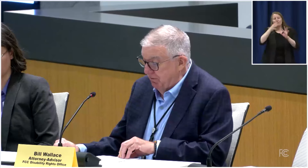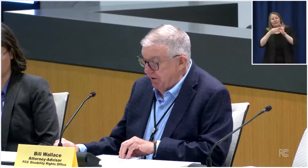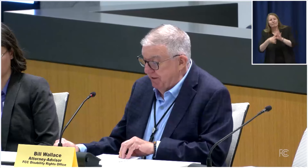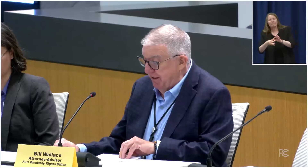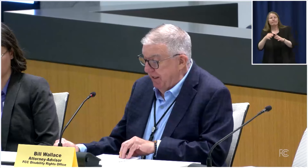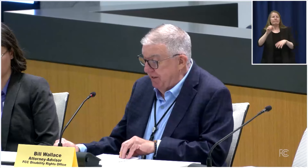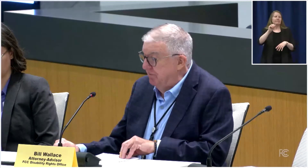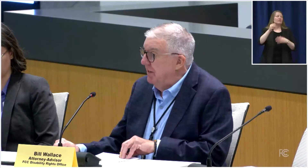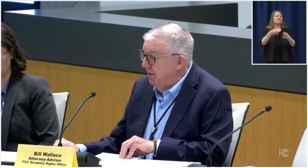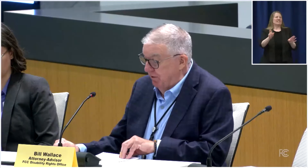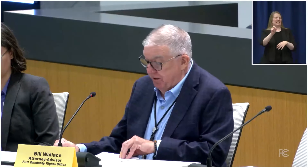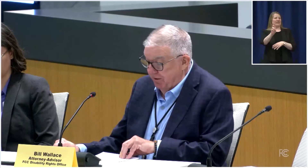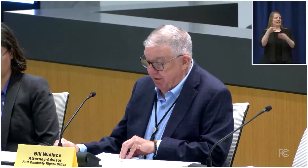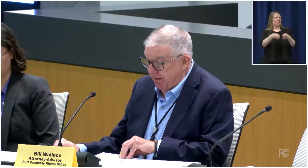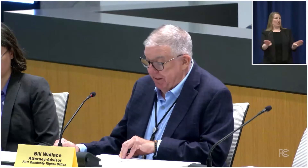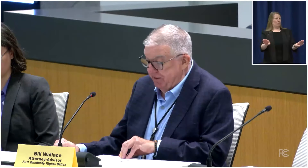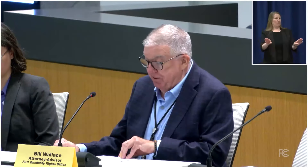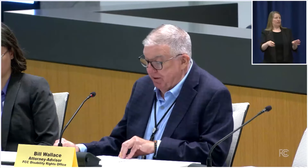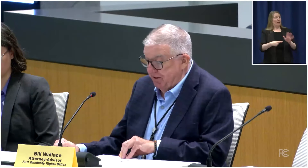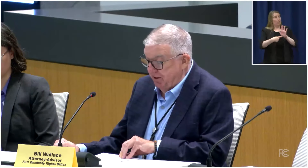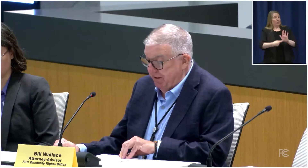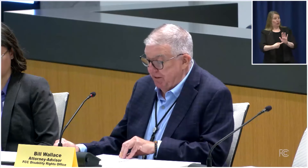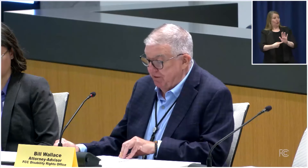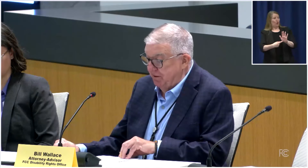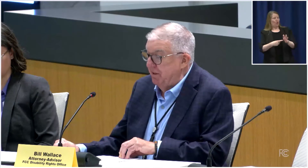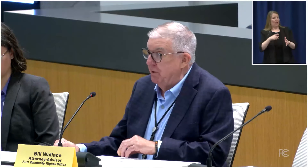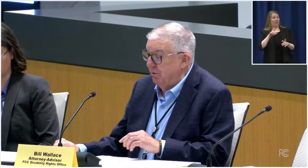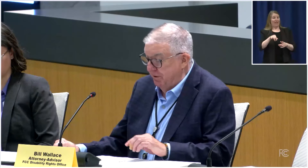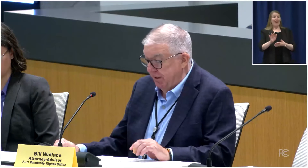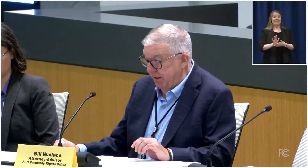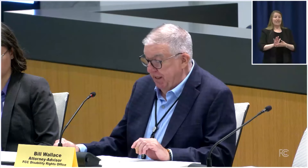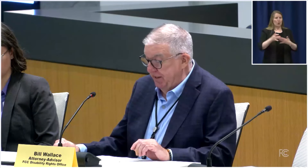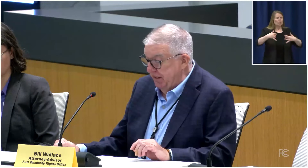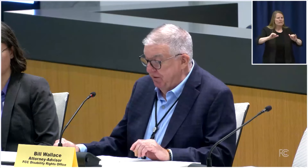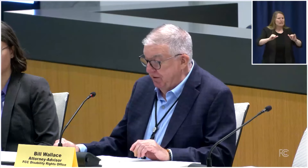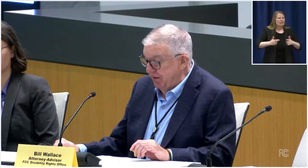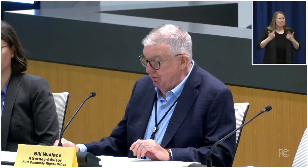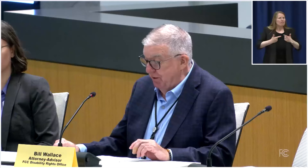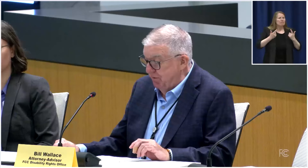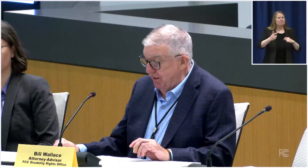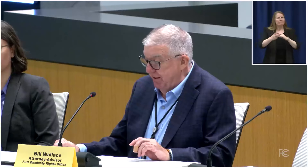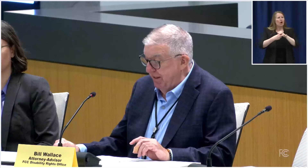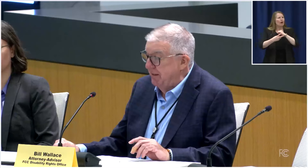CUSTOMERS AND CONSTITUENTS USING ASL OVER BROADBAND FACILITIES. IN 2016 THE COMMISSION